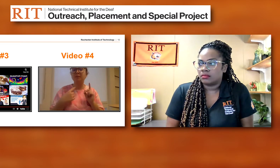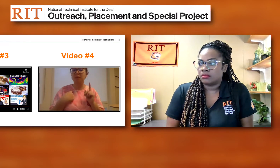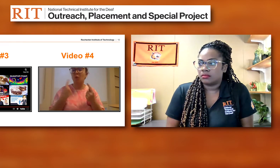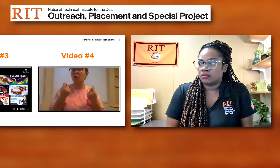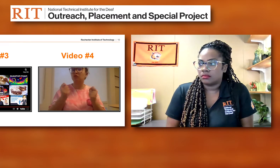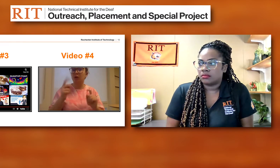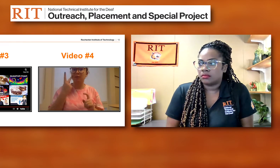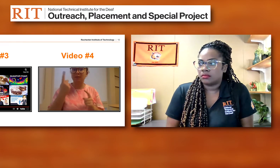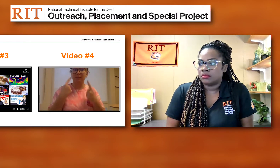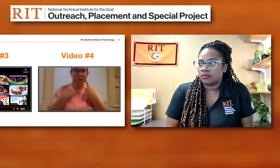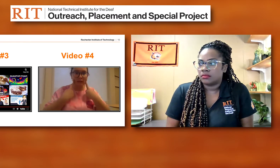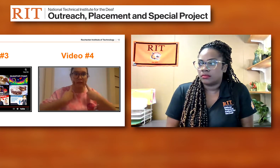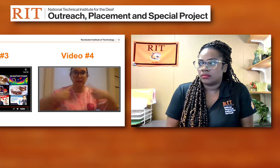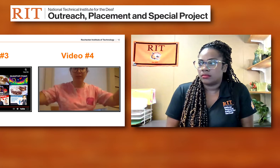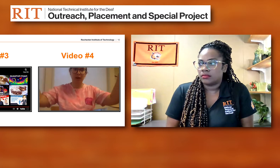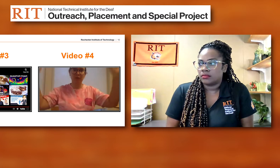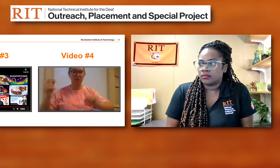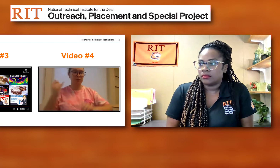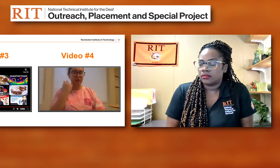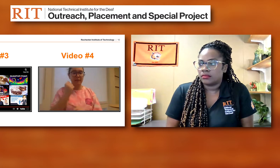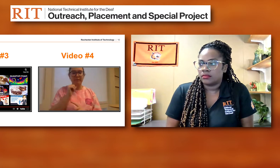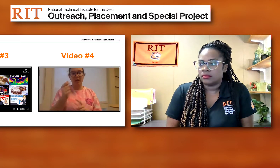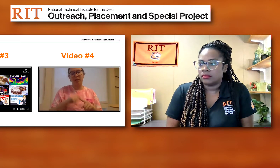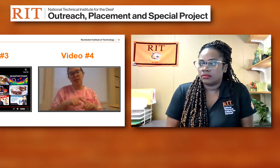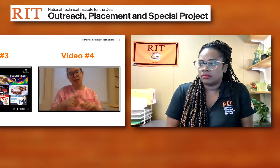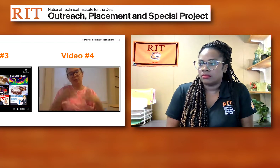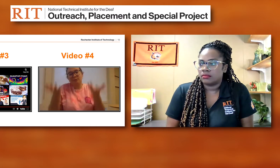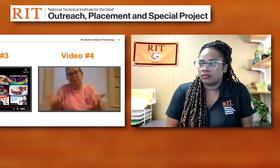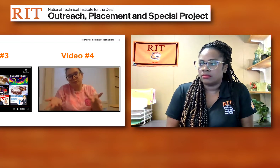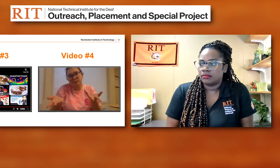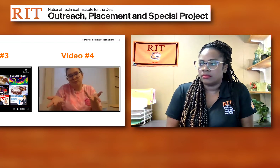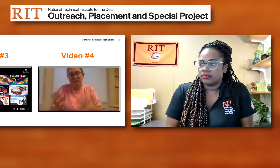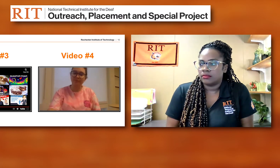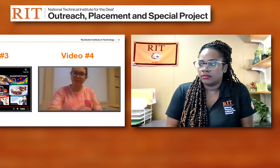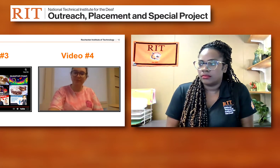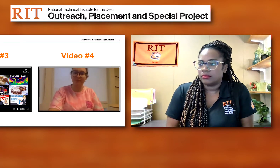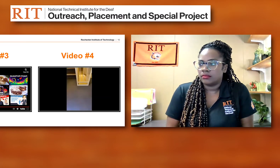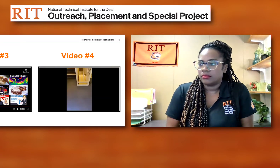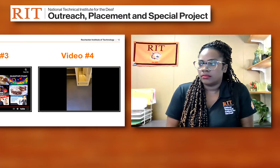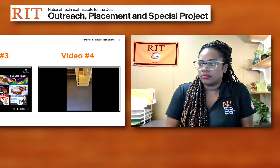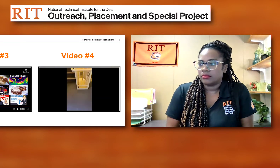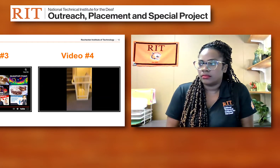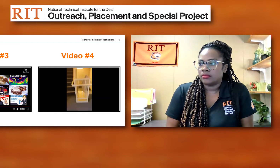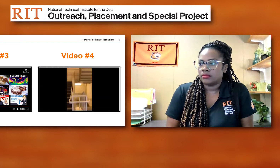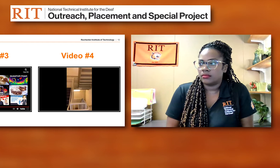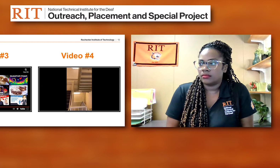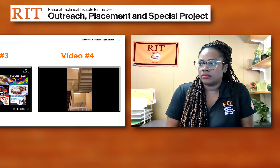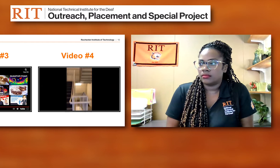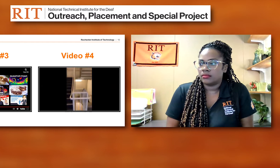It's fairly risky, but I'm gonna see if it works or not and so, I guess, fingers crossed.